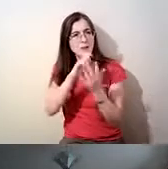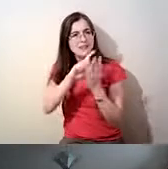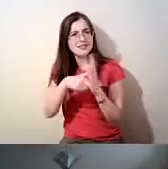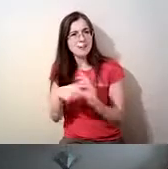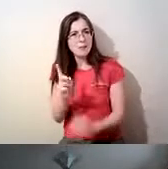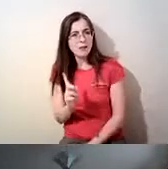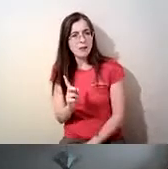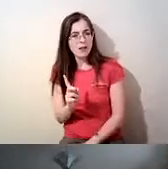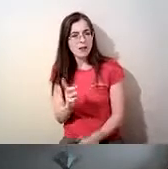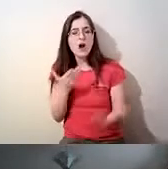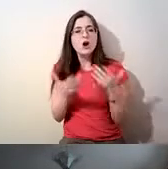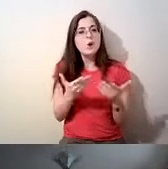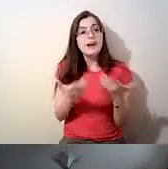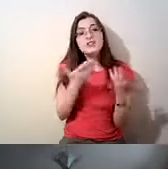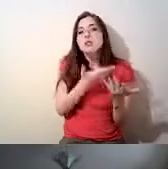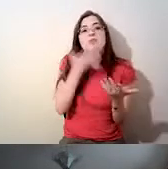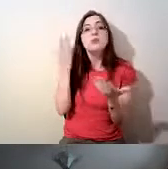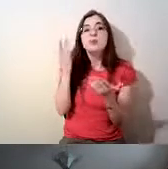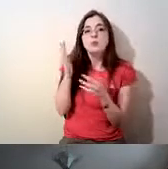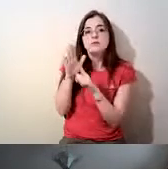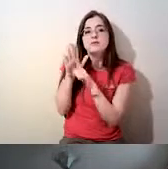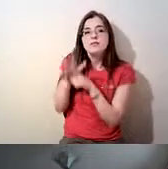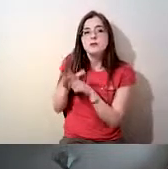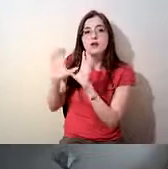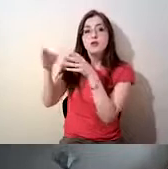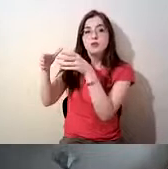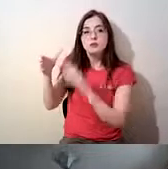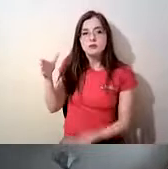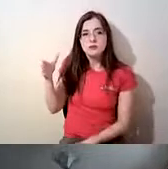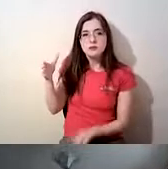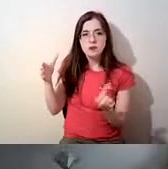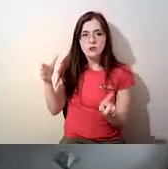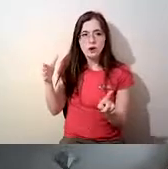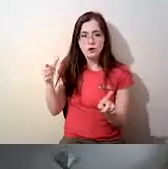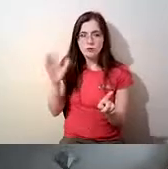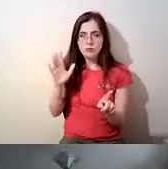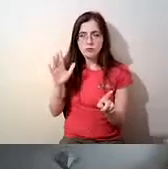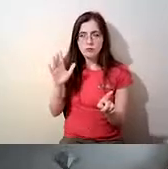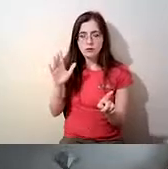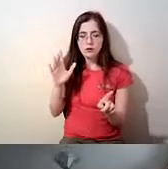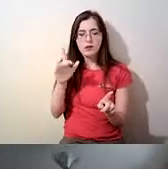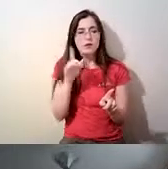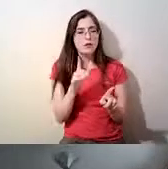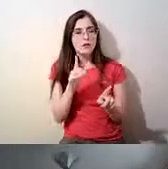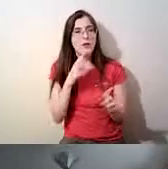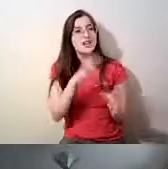non-marginalized groups so you are attacking when you are taking indigenous people's lands from them